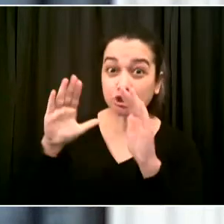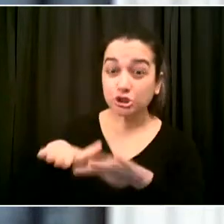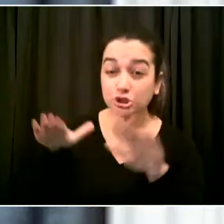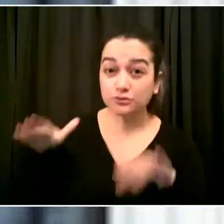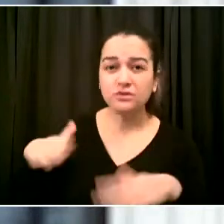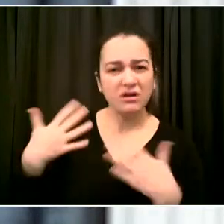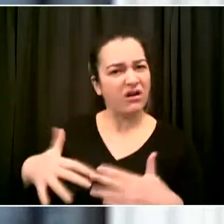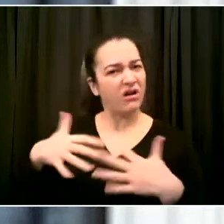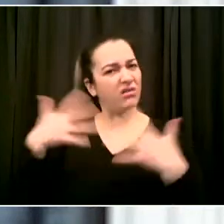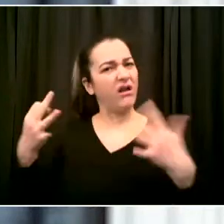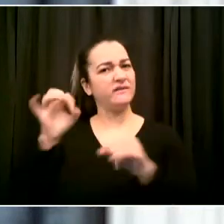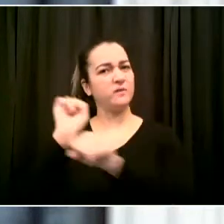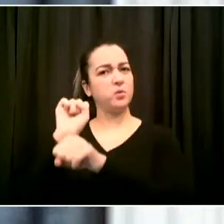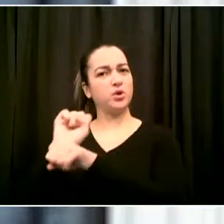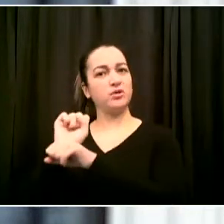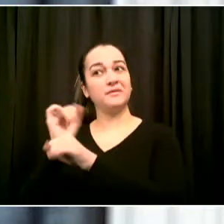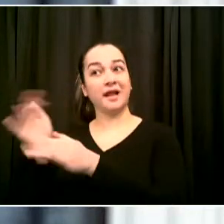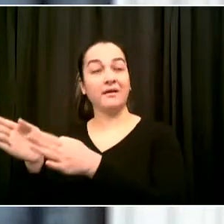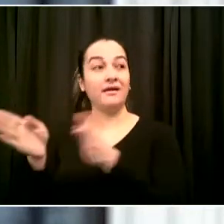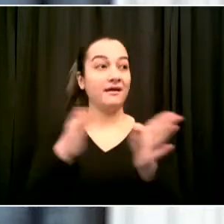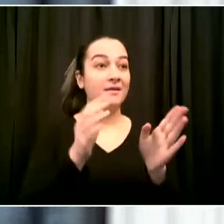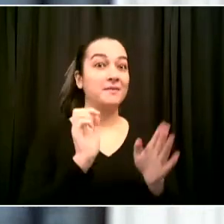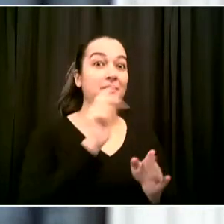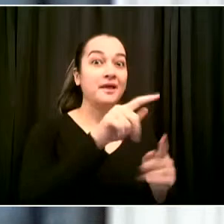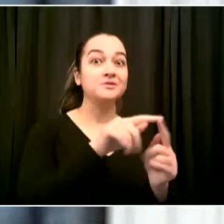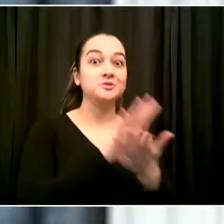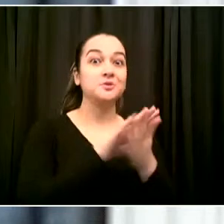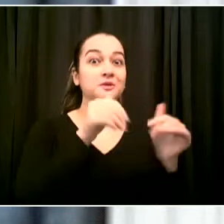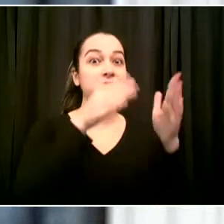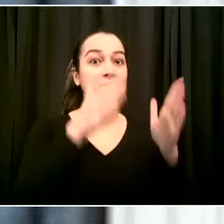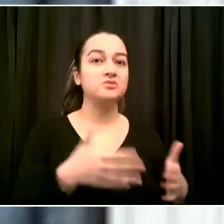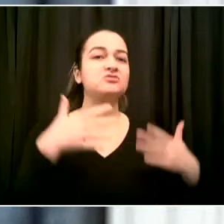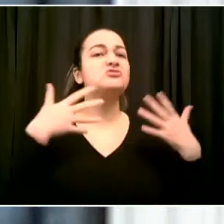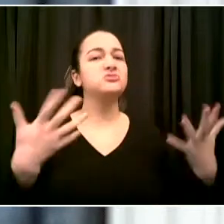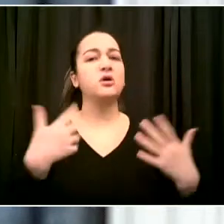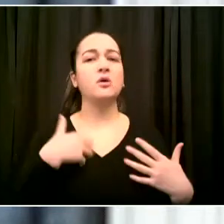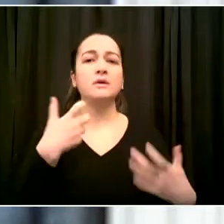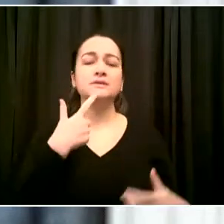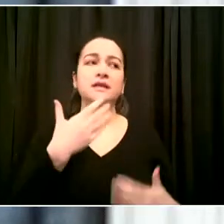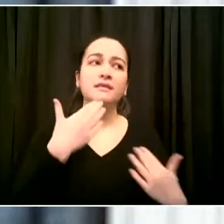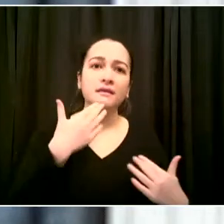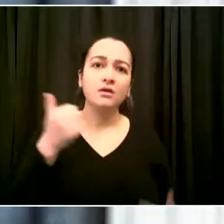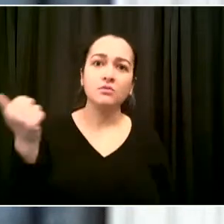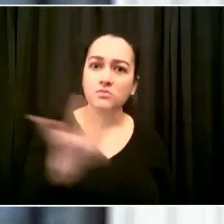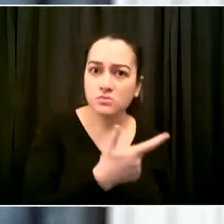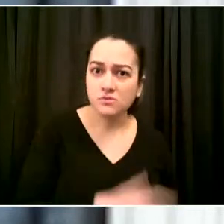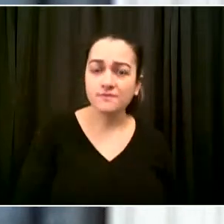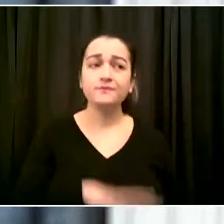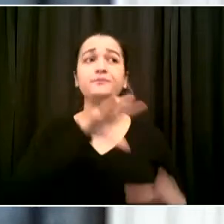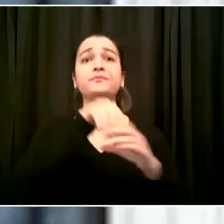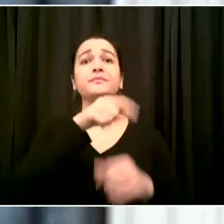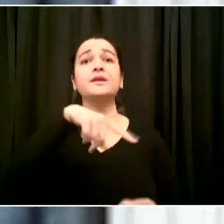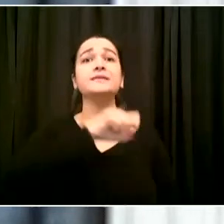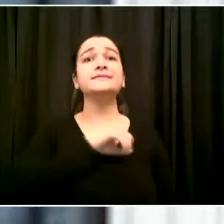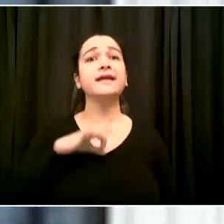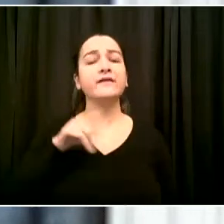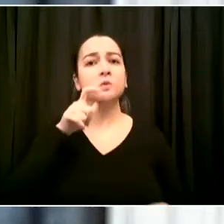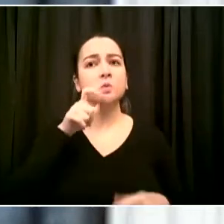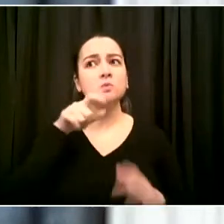EDUCATORS THAT ARE TEACHIHING LESSONS IN RPESS ONAND REMOTELY TO THE STAFF TO MAKE SURE BUILDINGS ARE READY, TO FAMILIES FOR THEIR CONTINUED